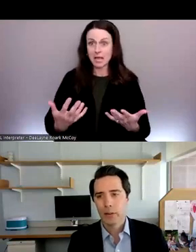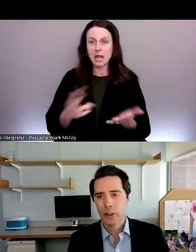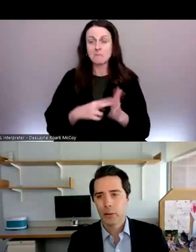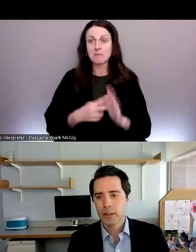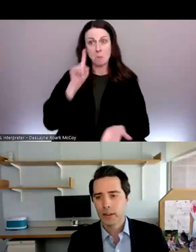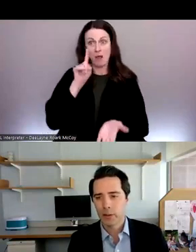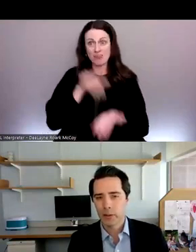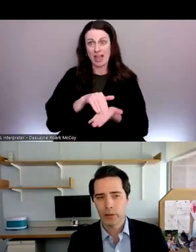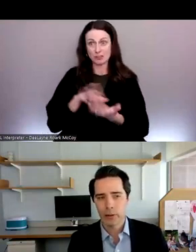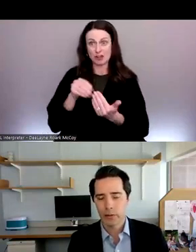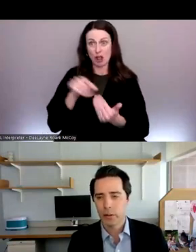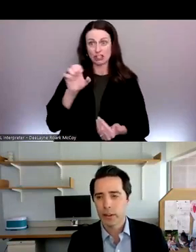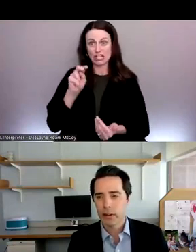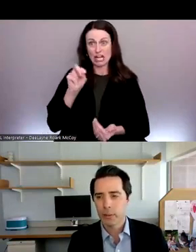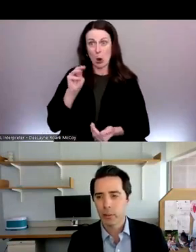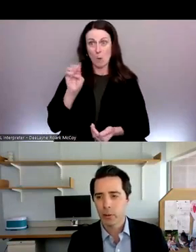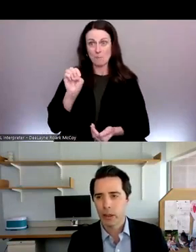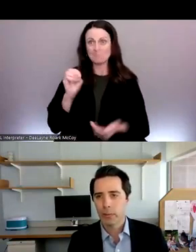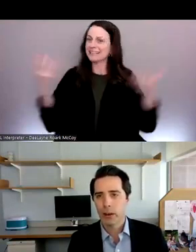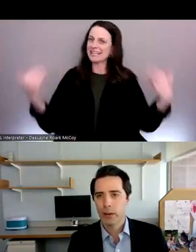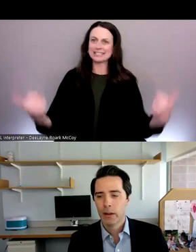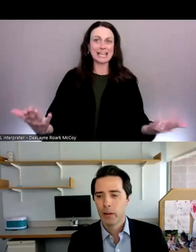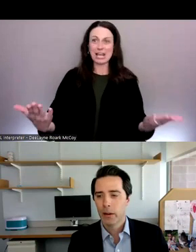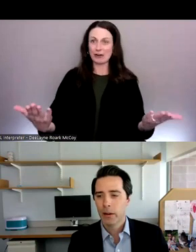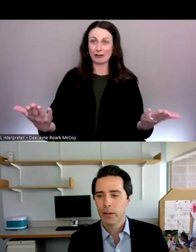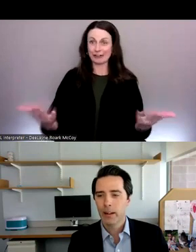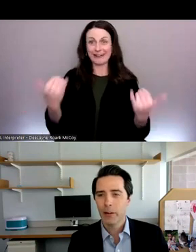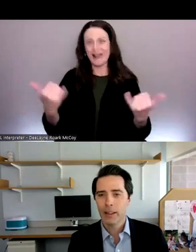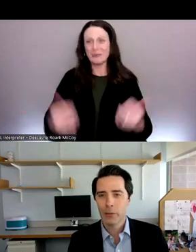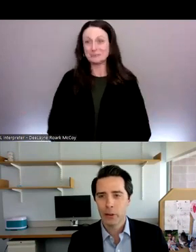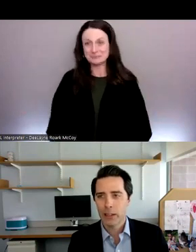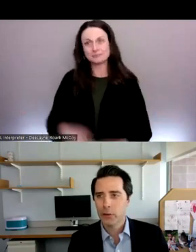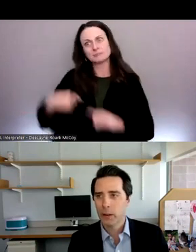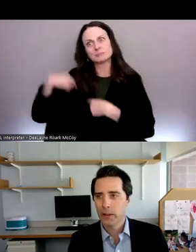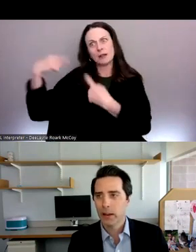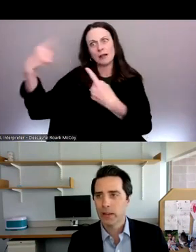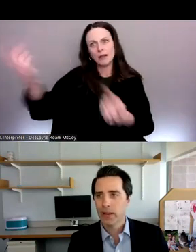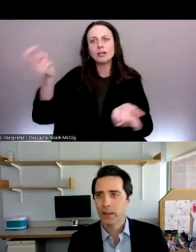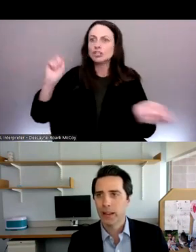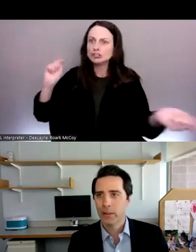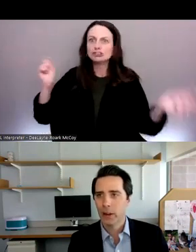dollar genome is here so for for years people were talking about uh how things